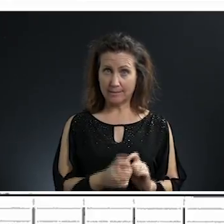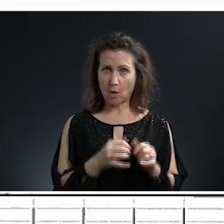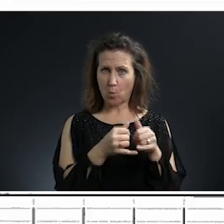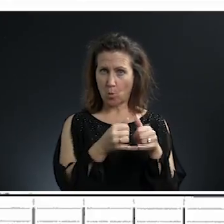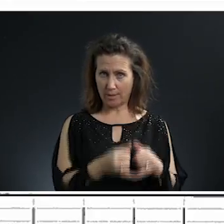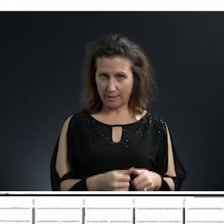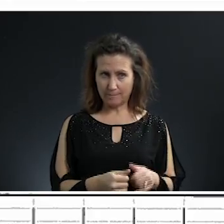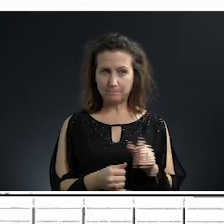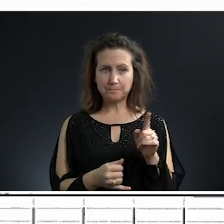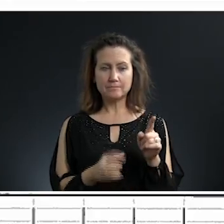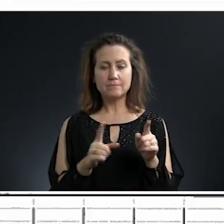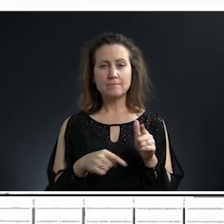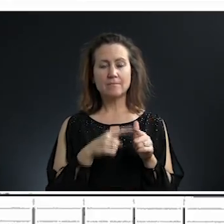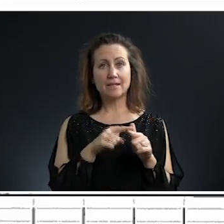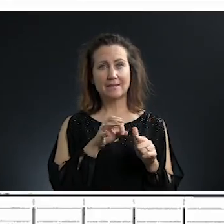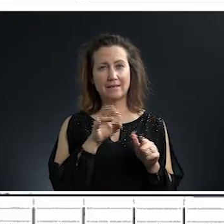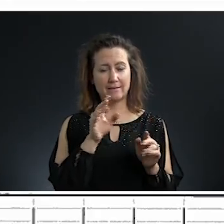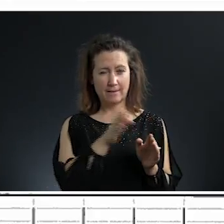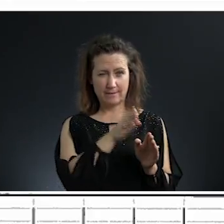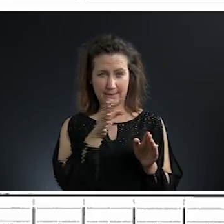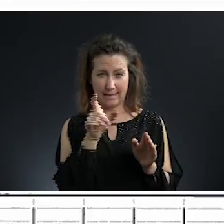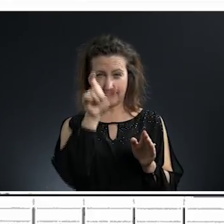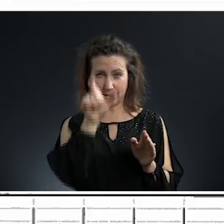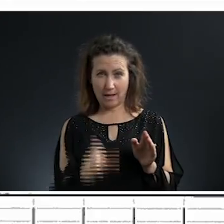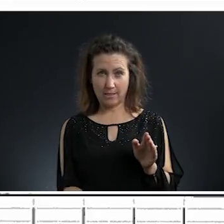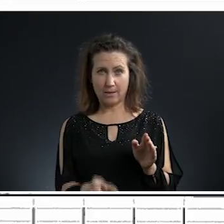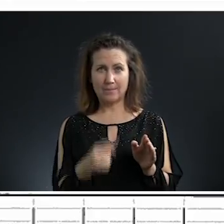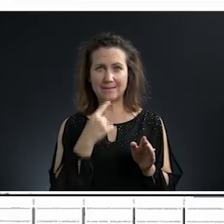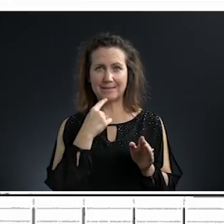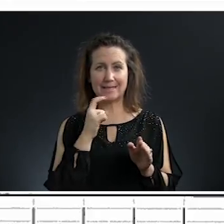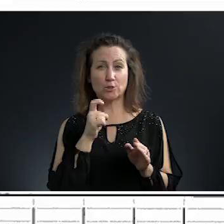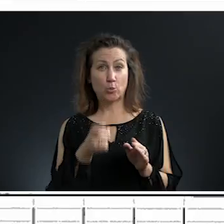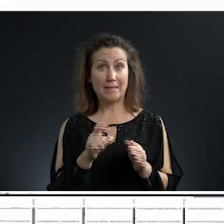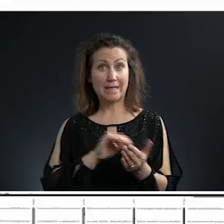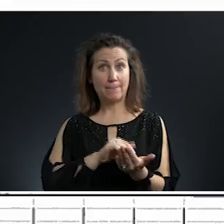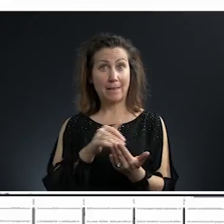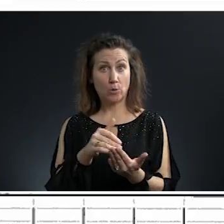then if you look into the next column it says grant amount those were the amounts of the